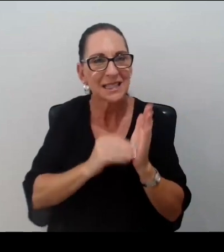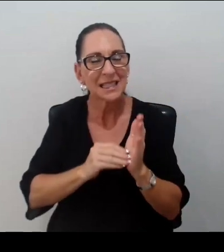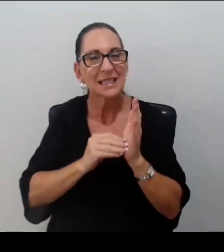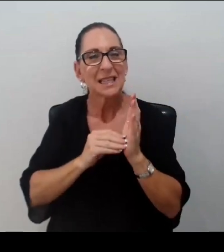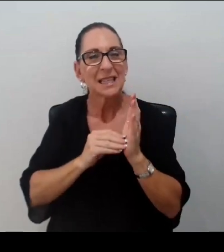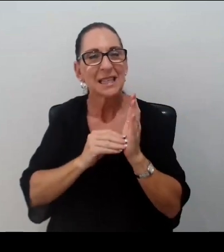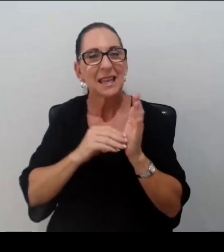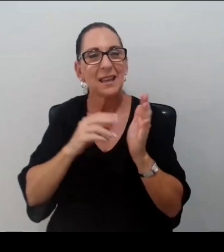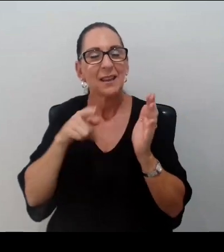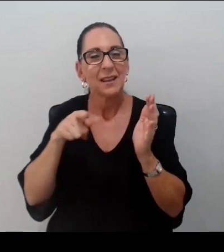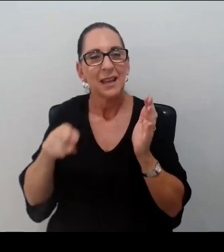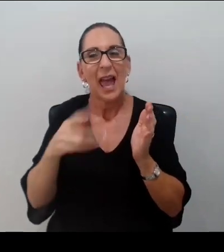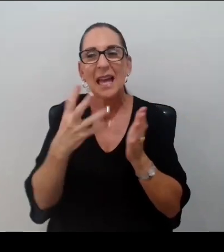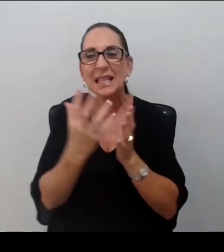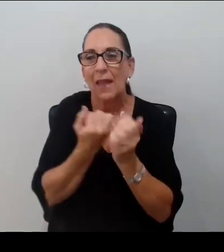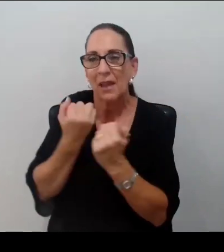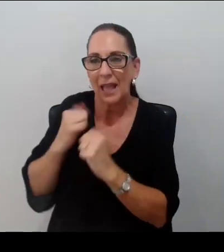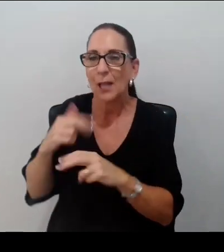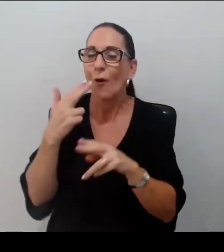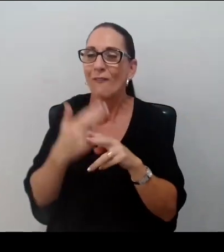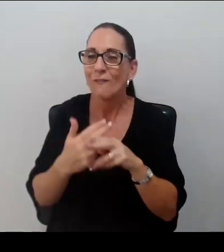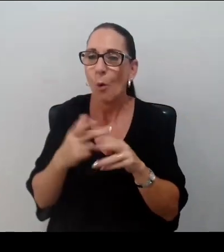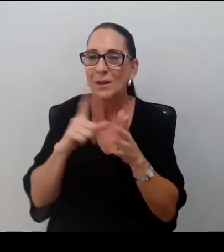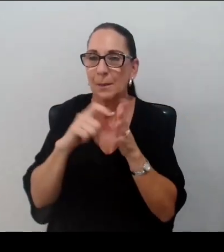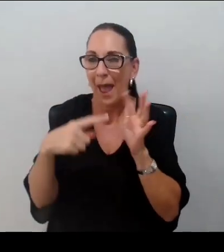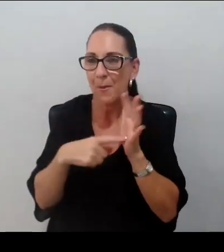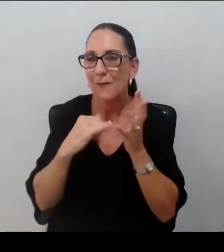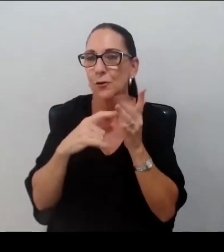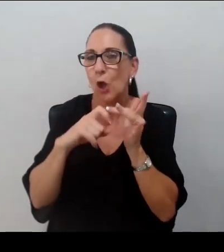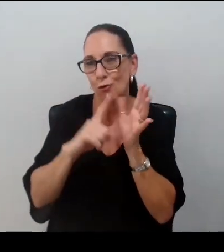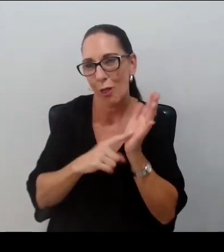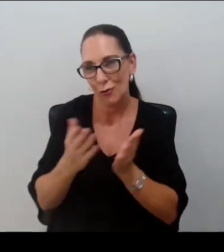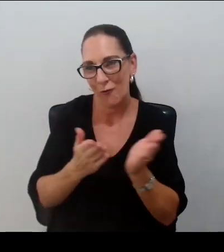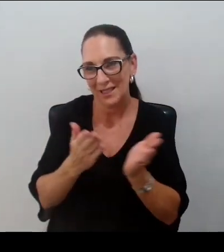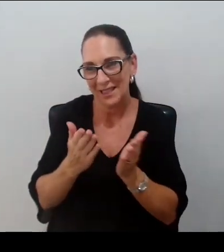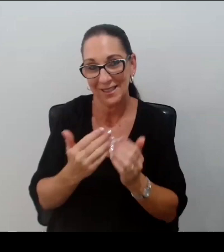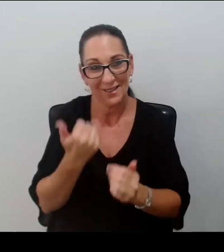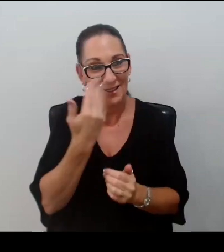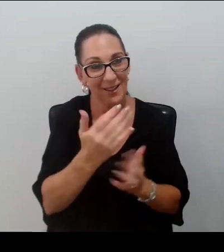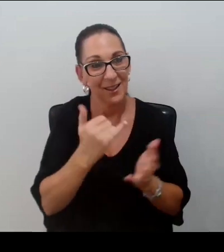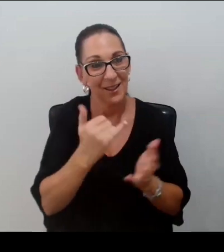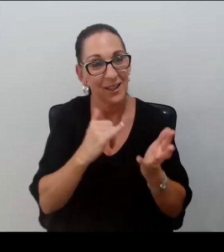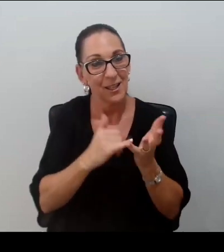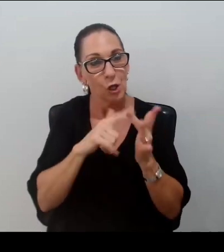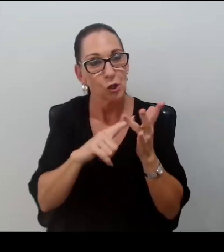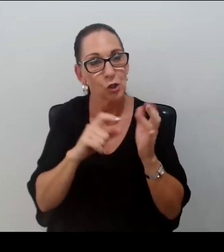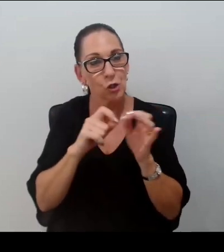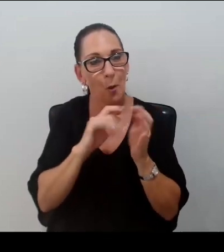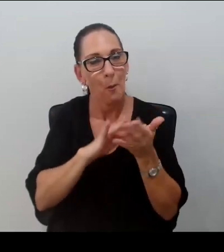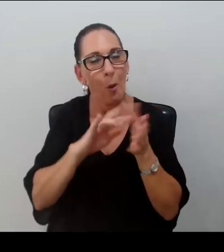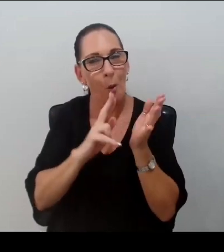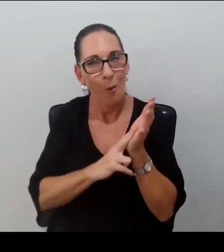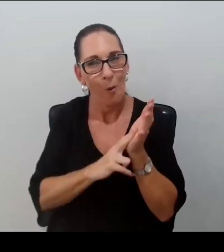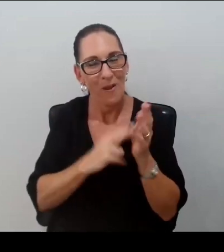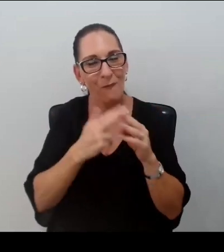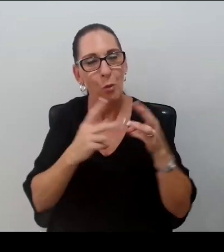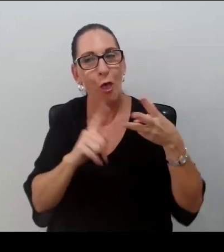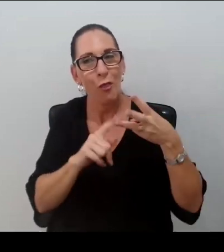Department of Social Services. So over to you, Siobhan, for the 3rd say, thank you very much.